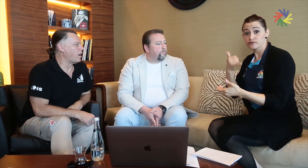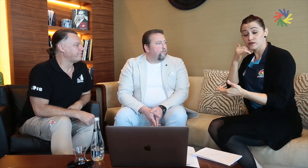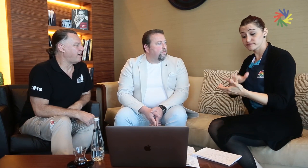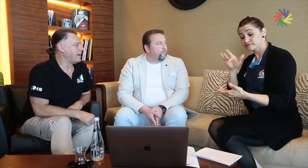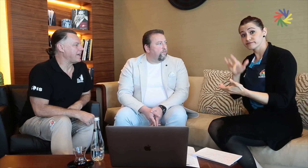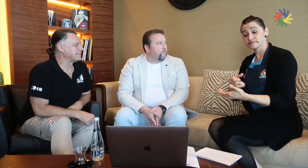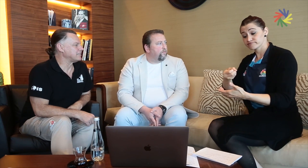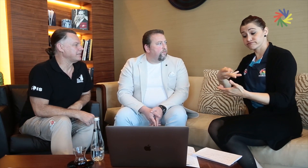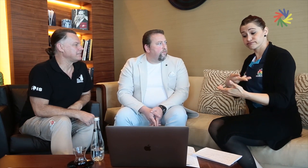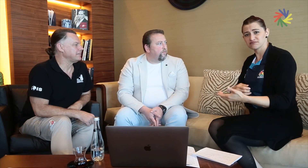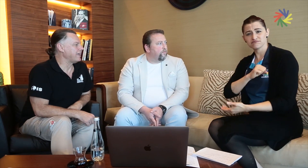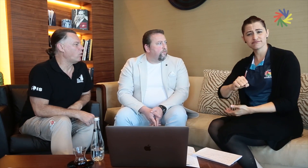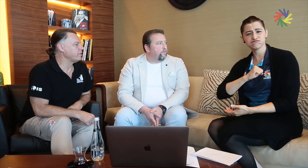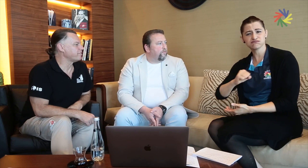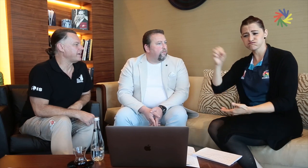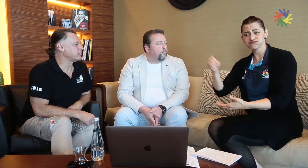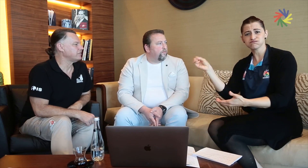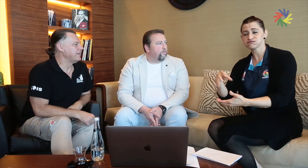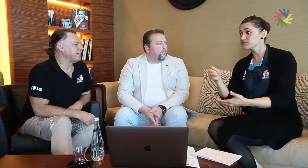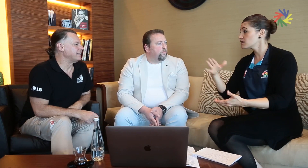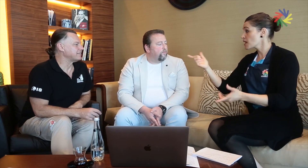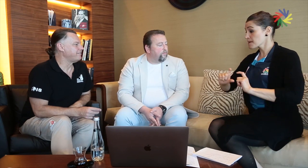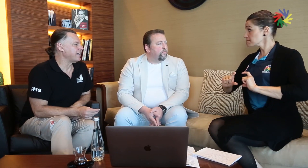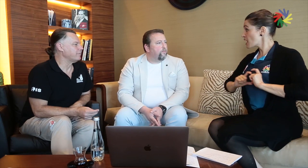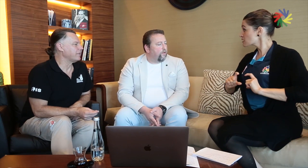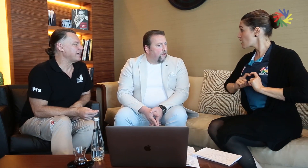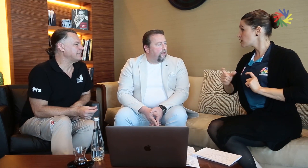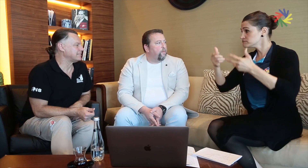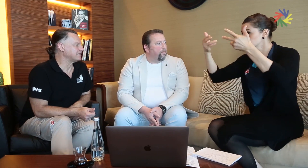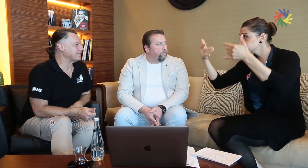to obtain information. With the wifi network, we can simply get